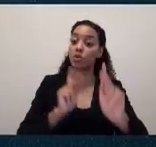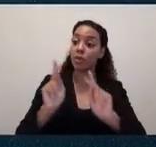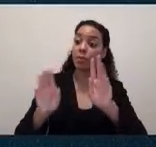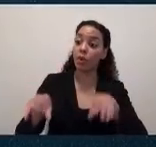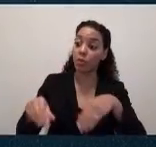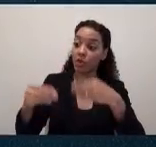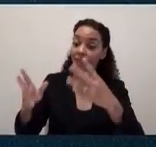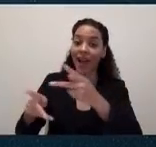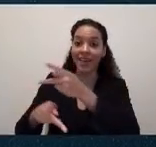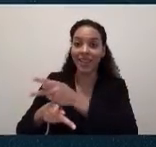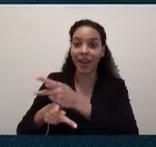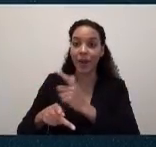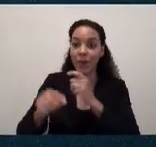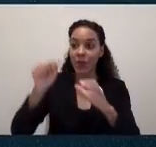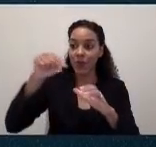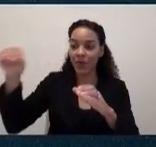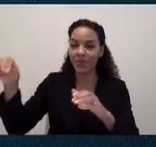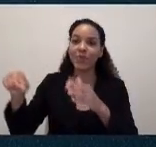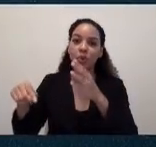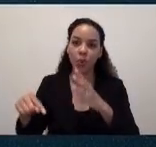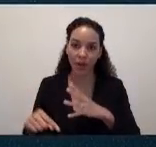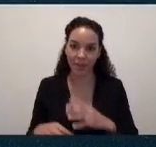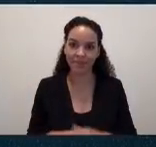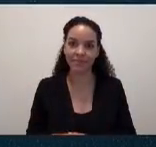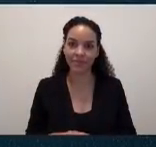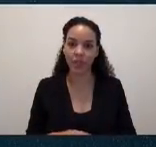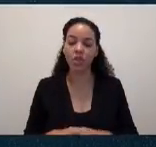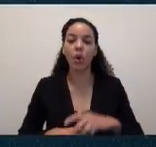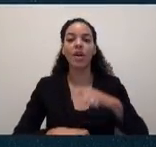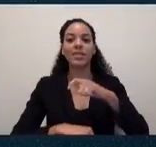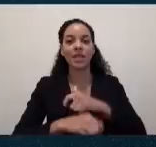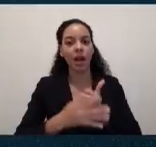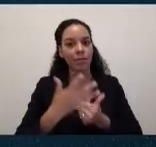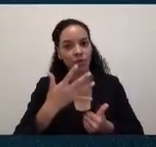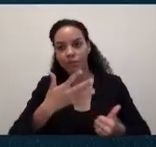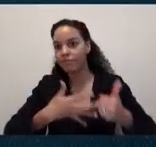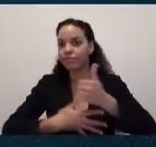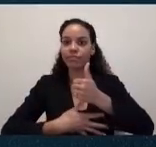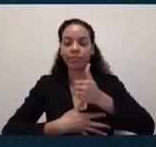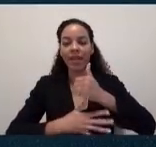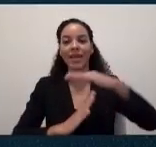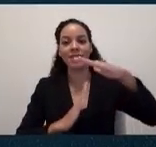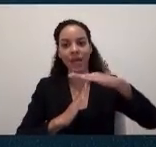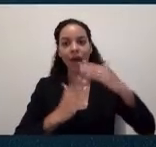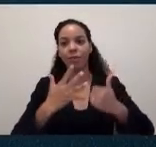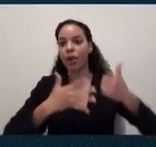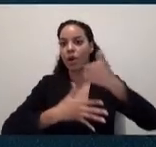So it is time to make care a top priority, it is time to honor the value of care for children,